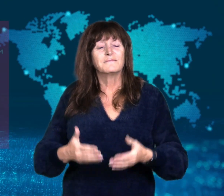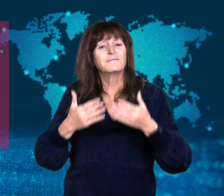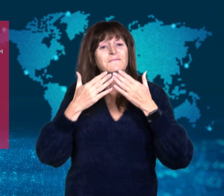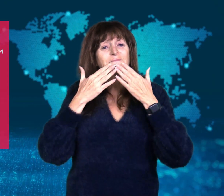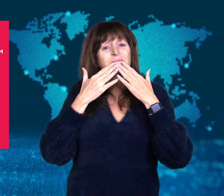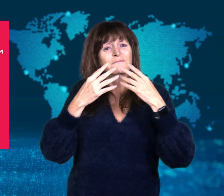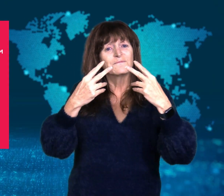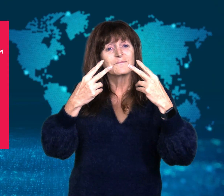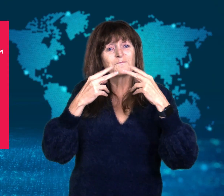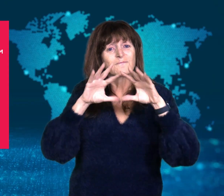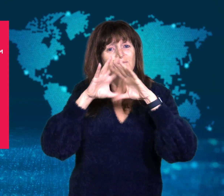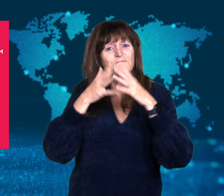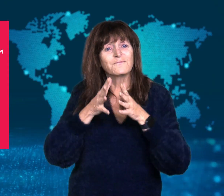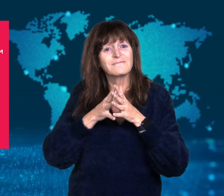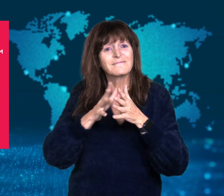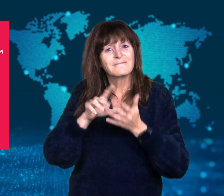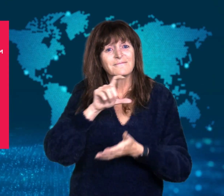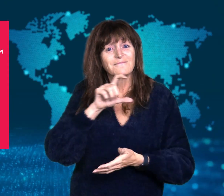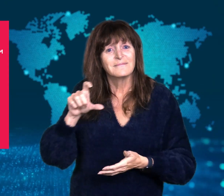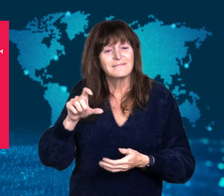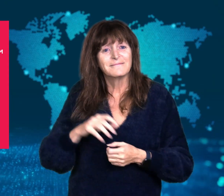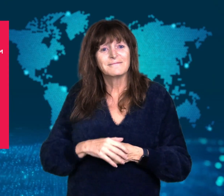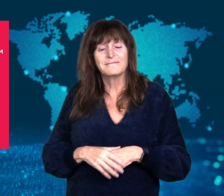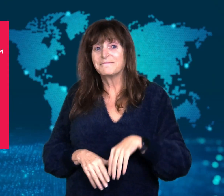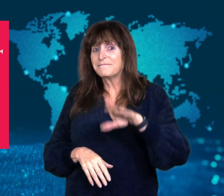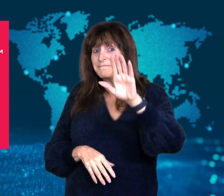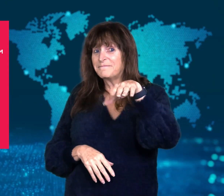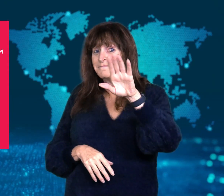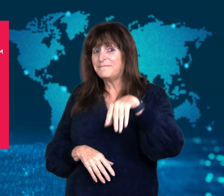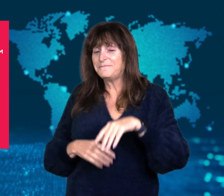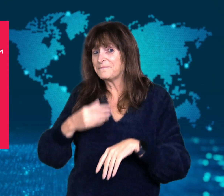Thank you for watching WorldSign Week.